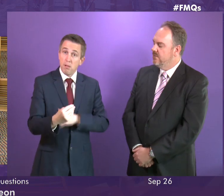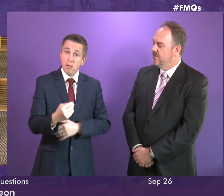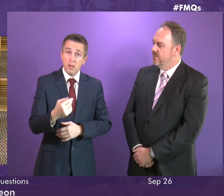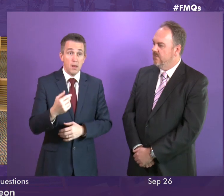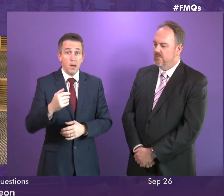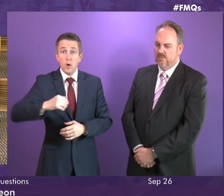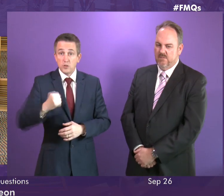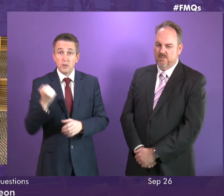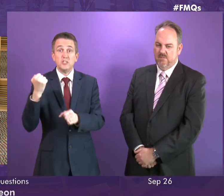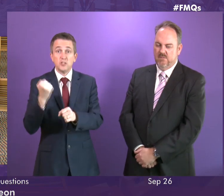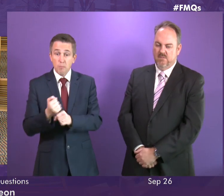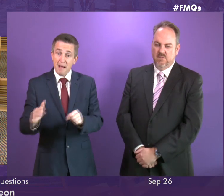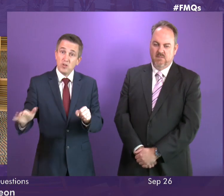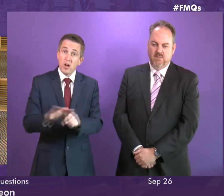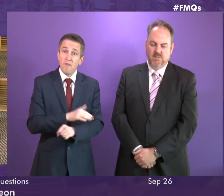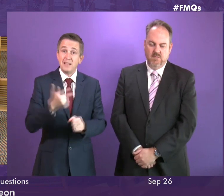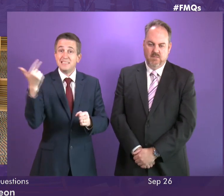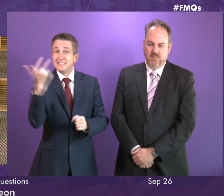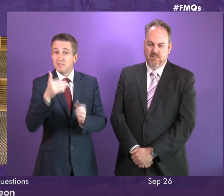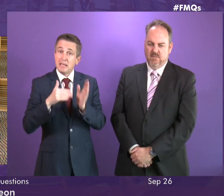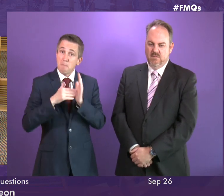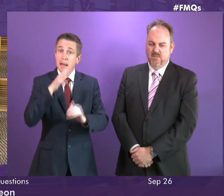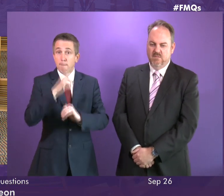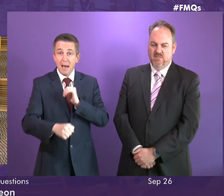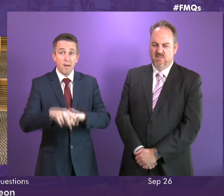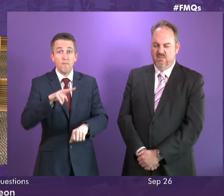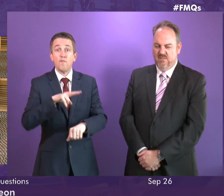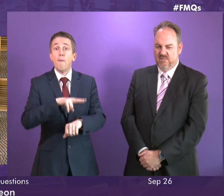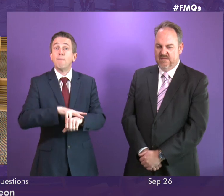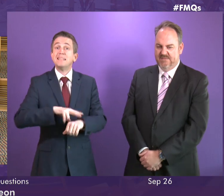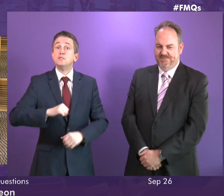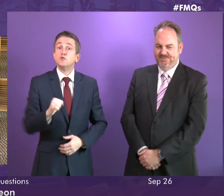are having to cover up to £17 million for Police Scotland this year as an unavoidable